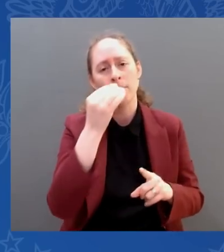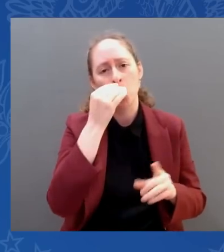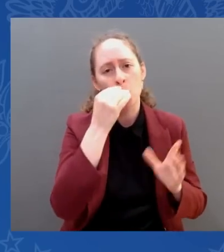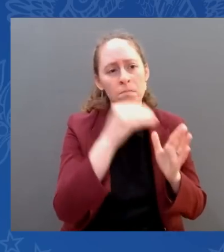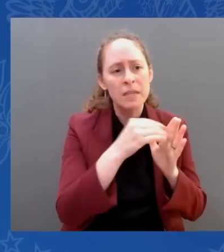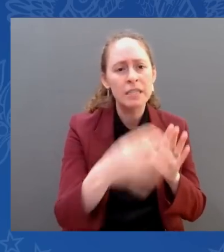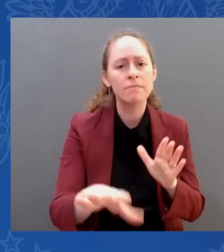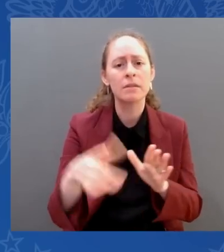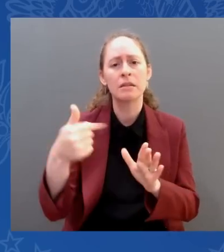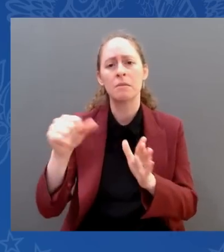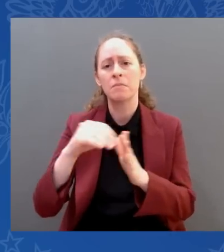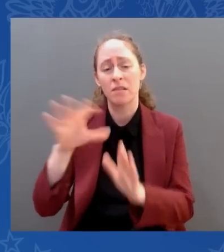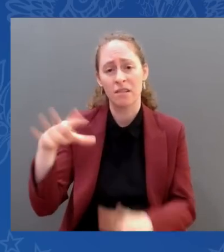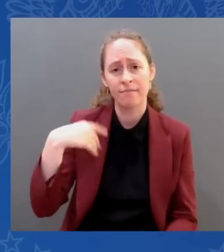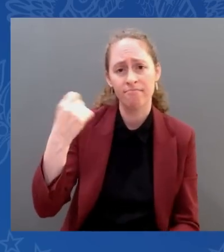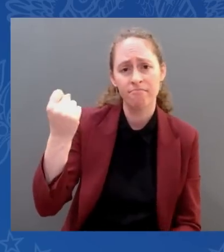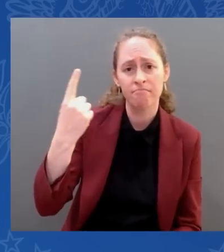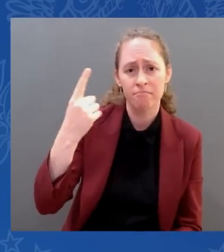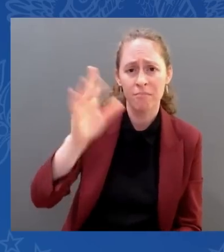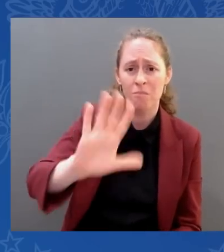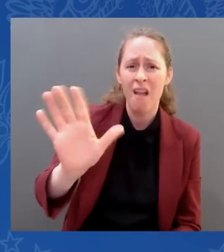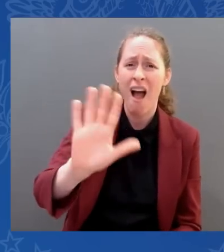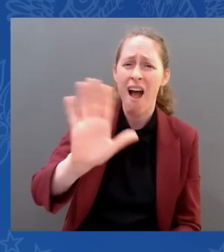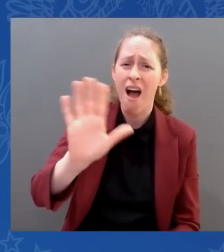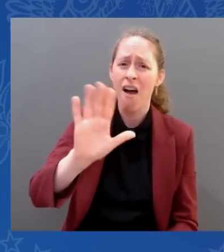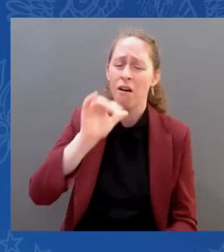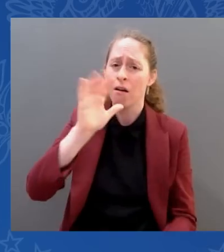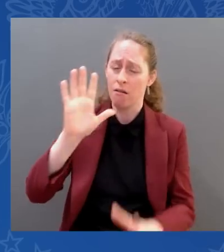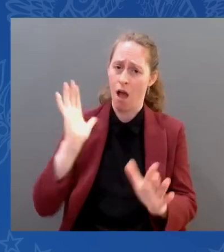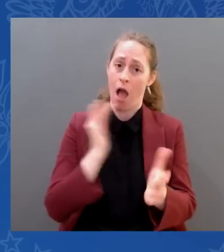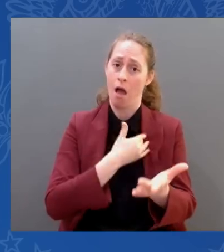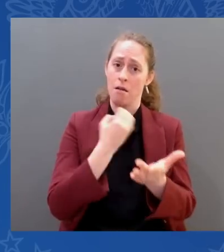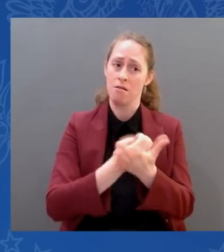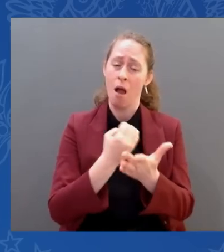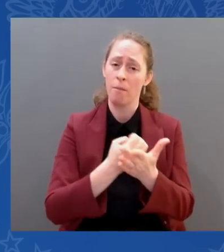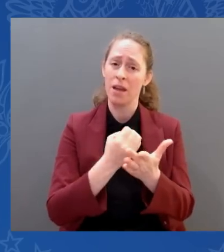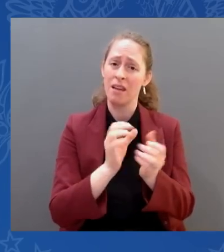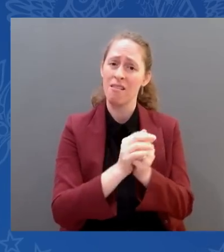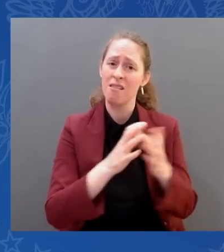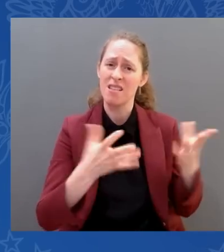The job market is the strongest it's been since World War Two, notwithstanding the inflation.